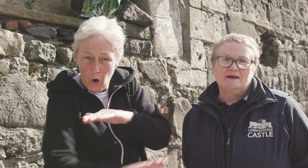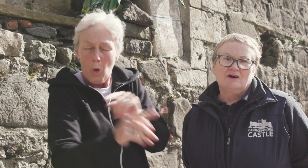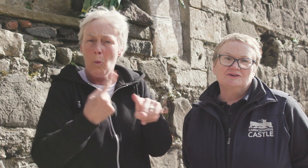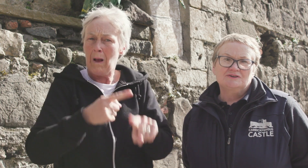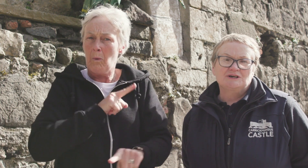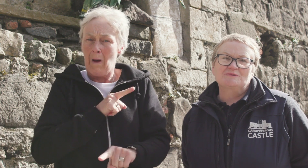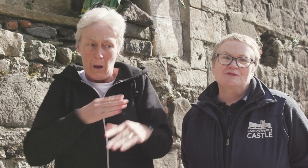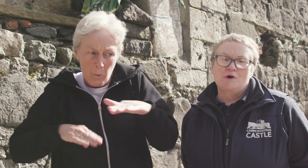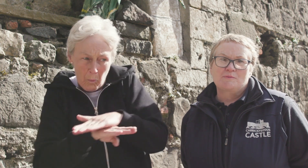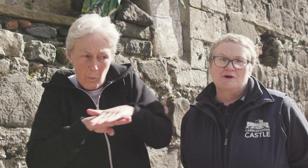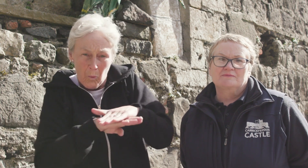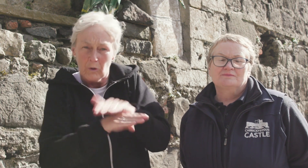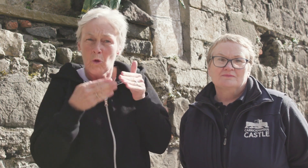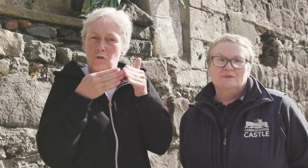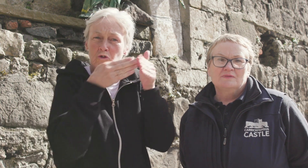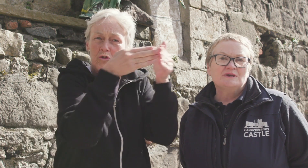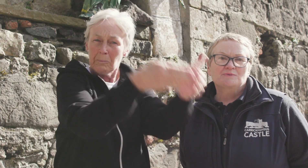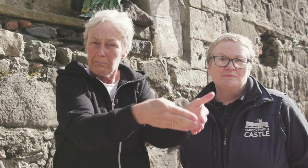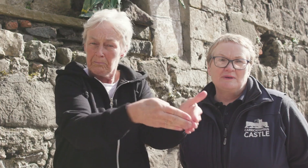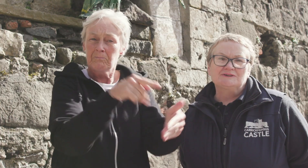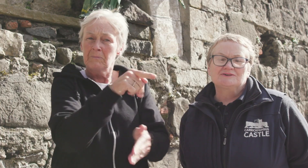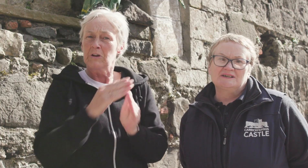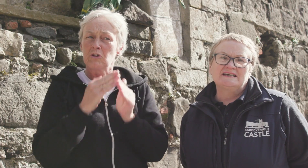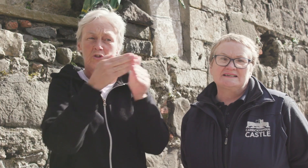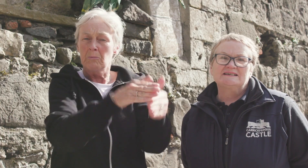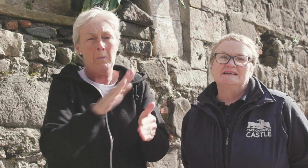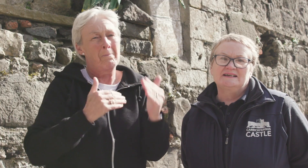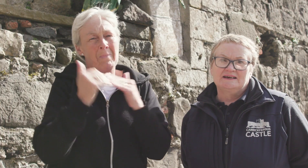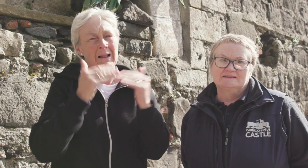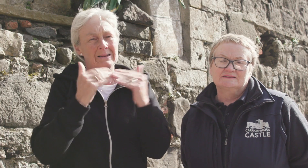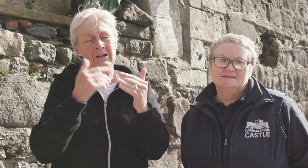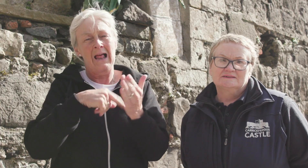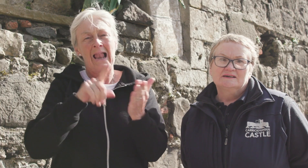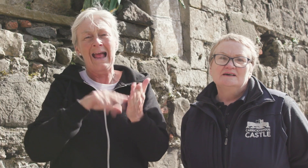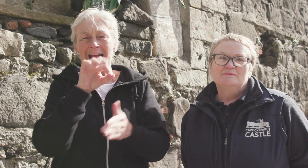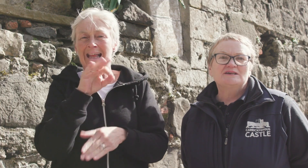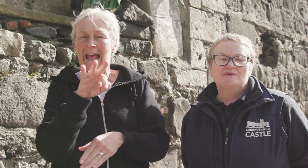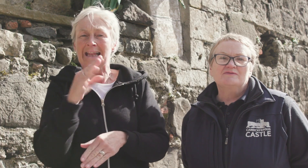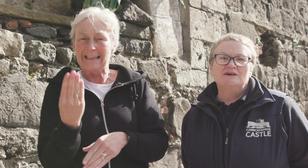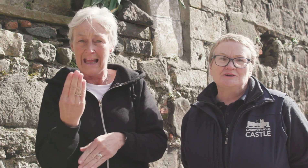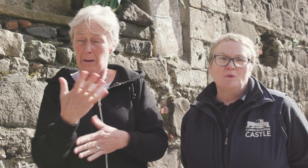out to the ships in the harbour. These weren't built until 1889. Please feel free to go up